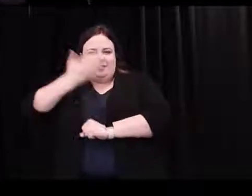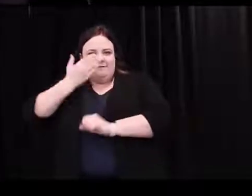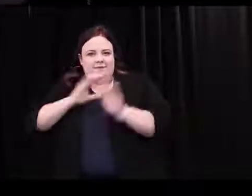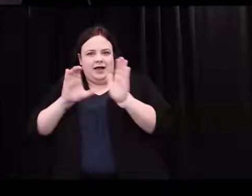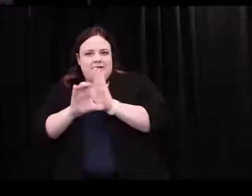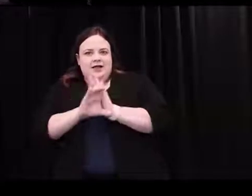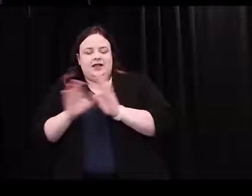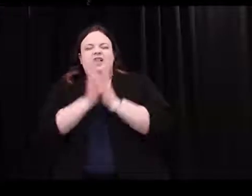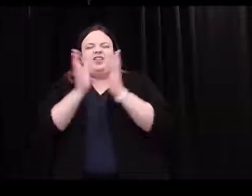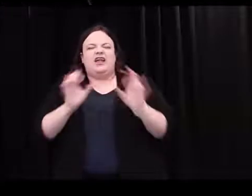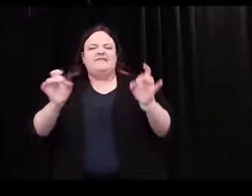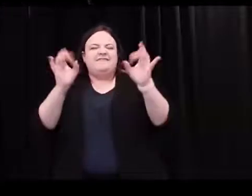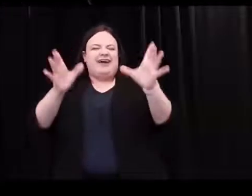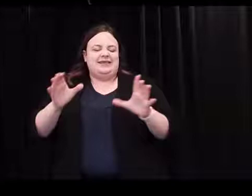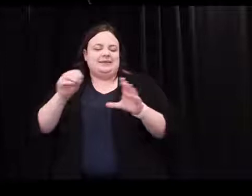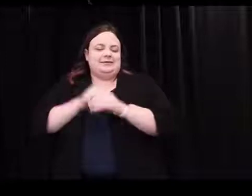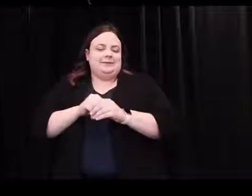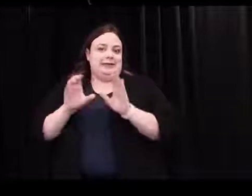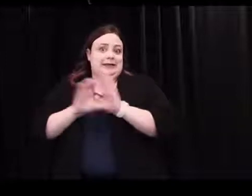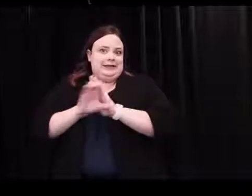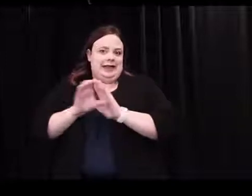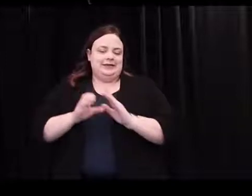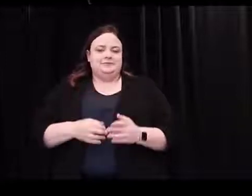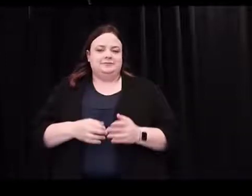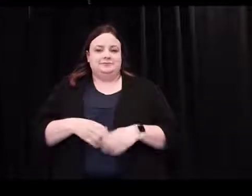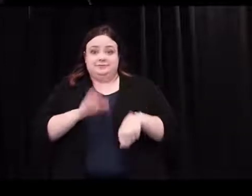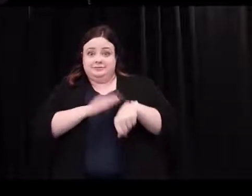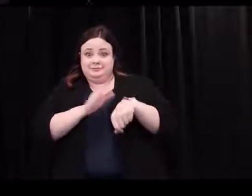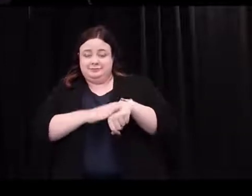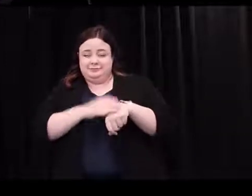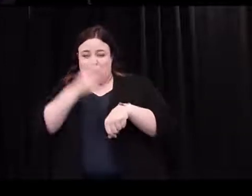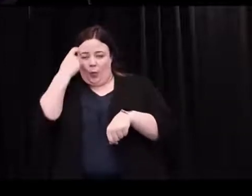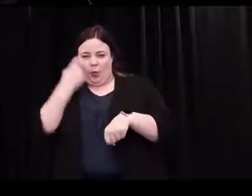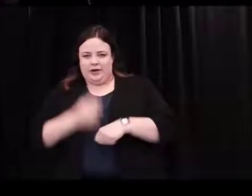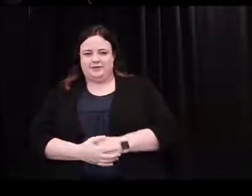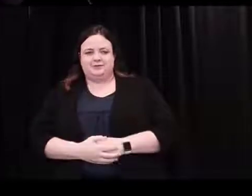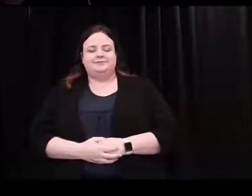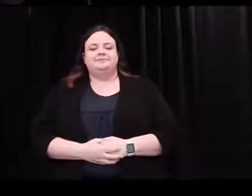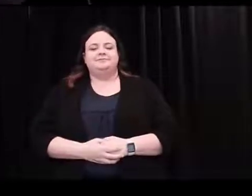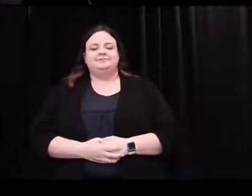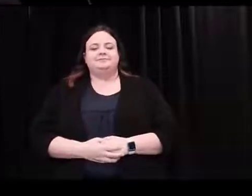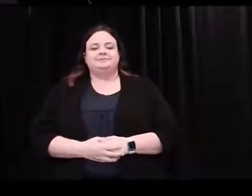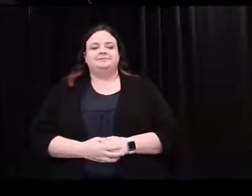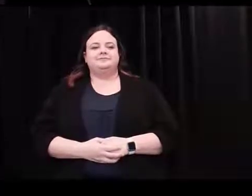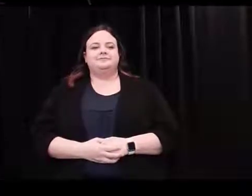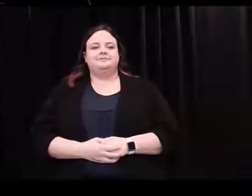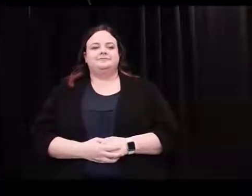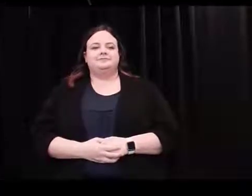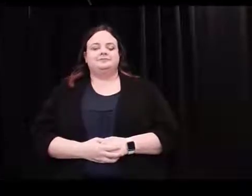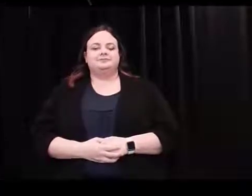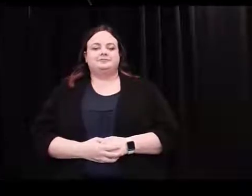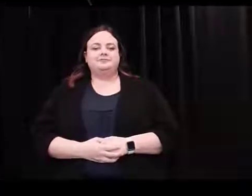lots of violence in my slides trigger warning. Okay, so so the first thing I want to get to and